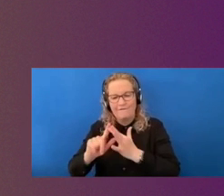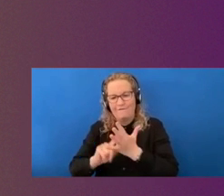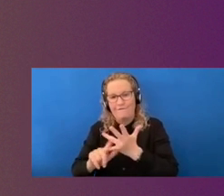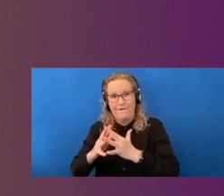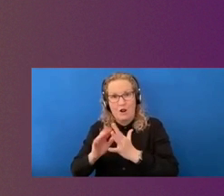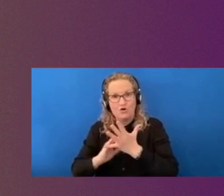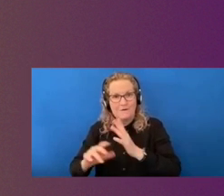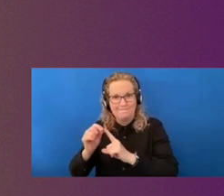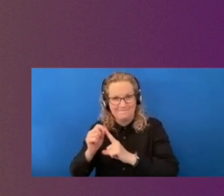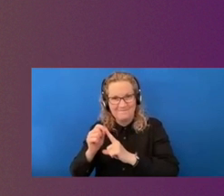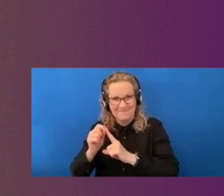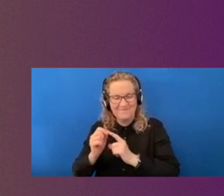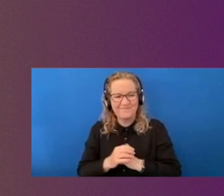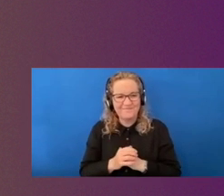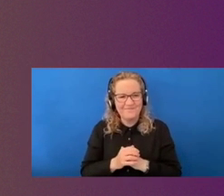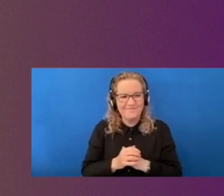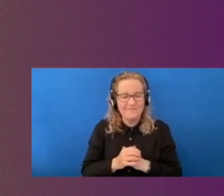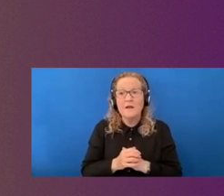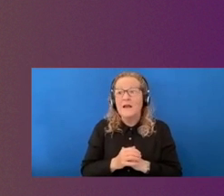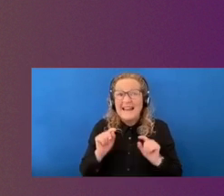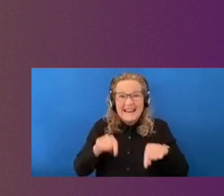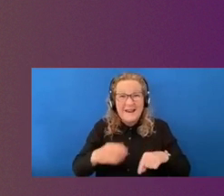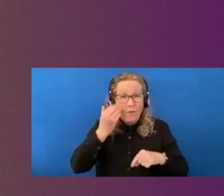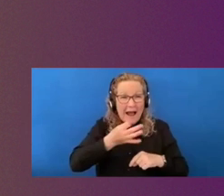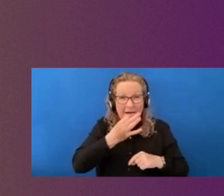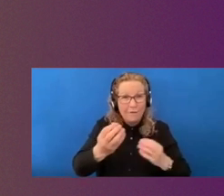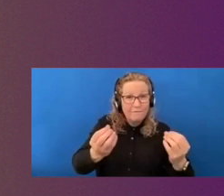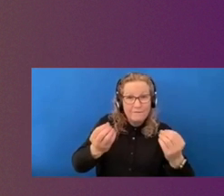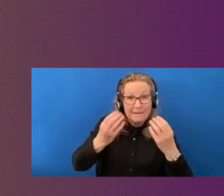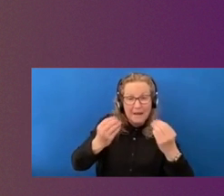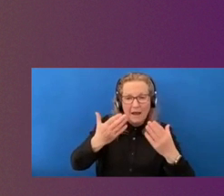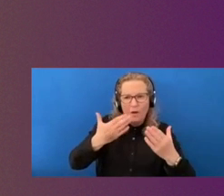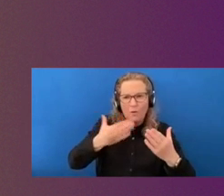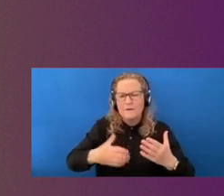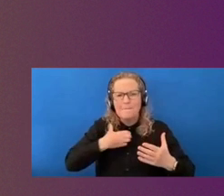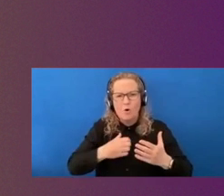tech we will be seeking your feedback so we can provide more remarkable insights so please after